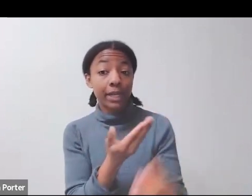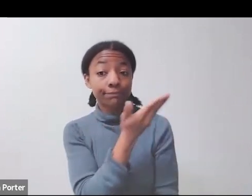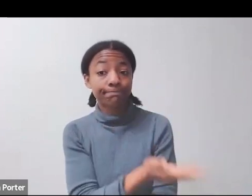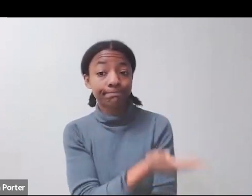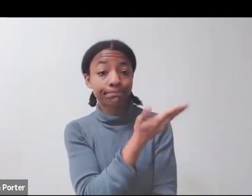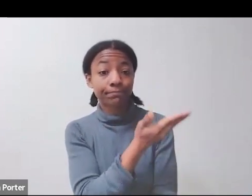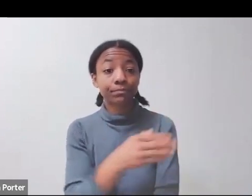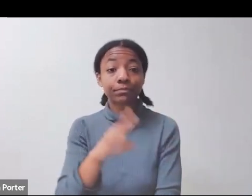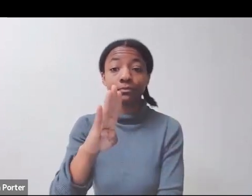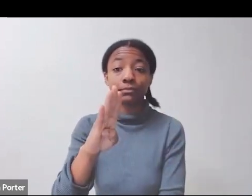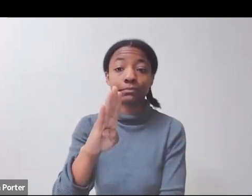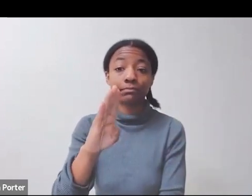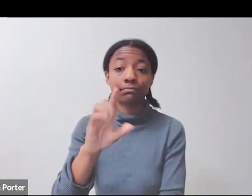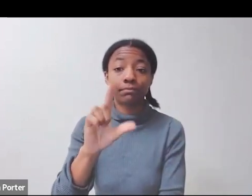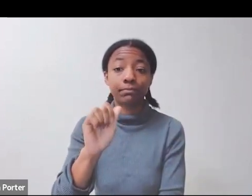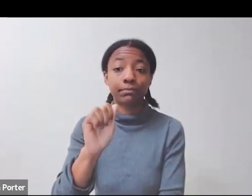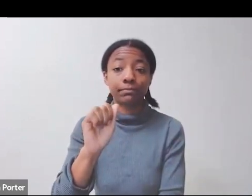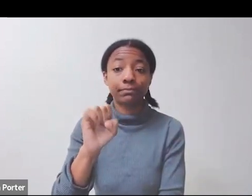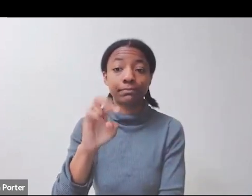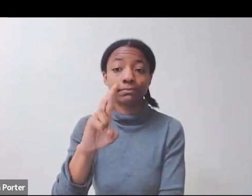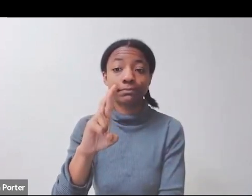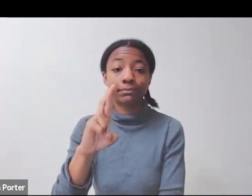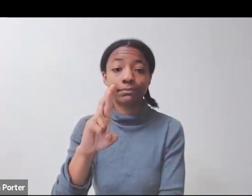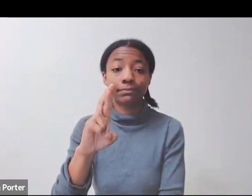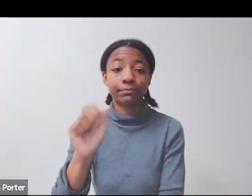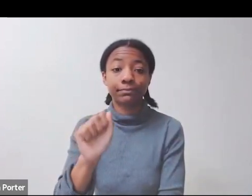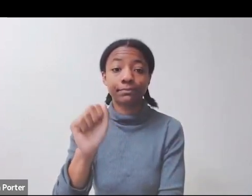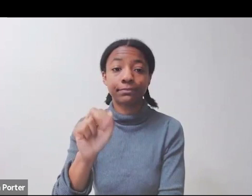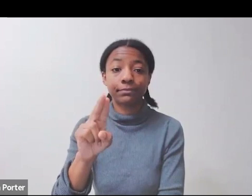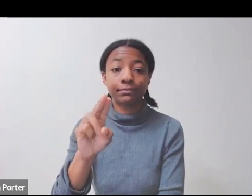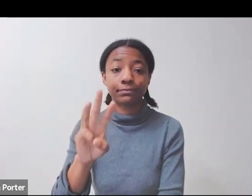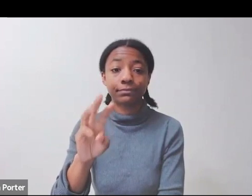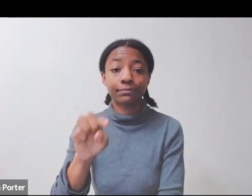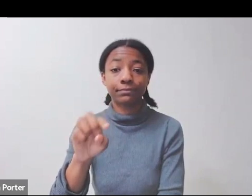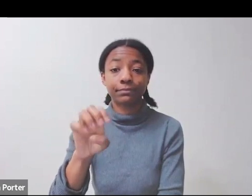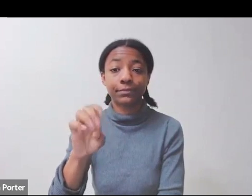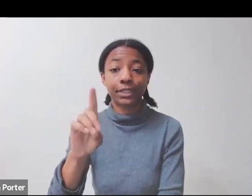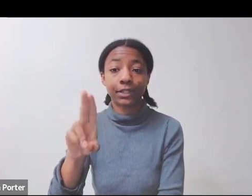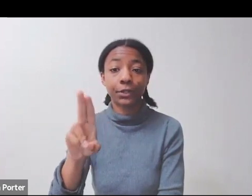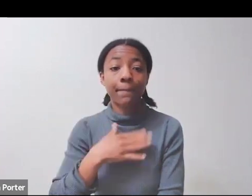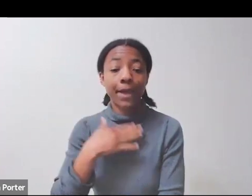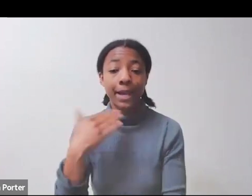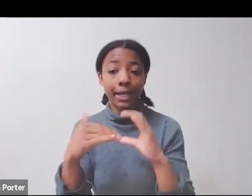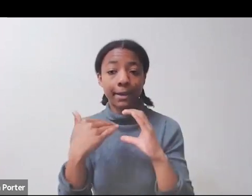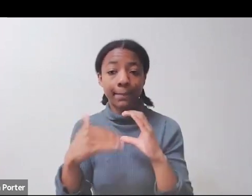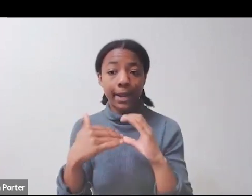My email address is blaser, B-L-A-S-E-R at uw.edu. I will stop the share there.